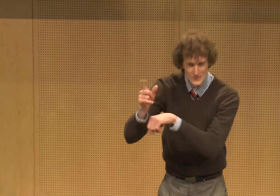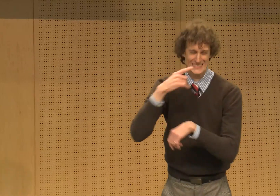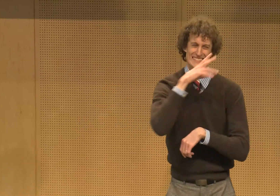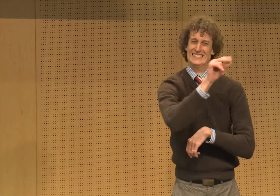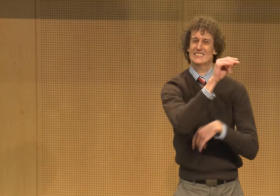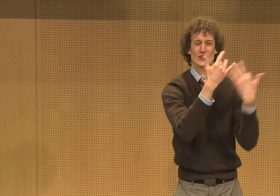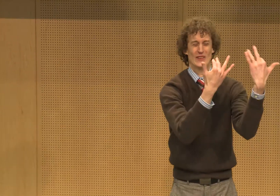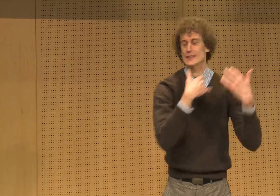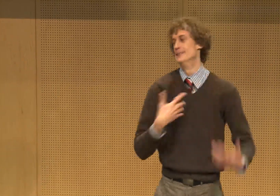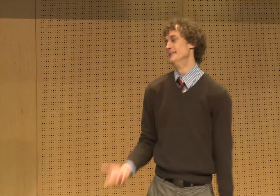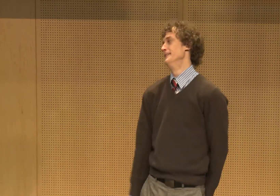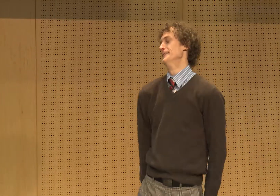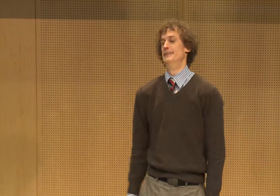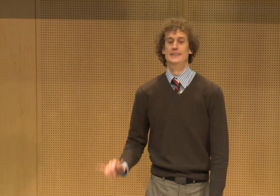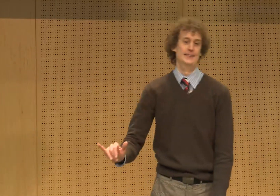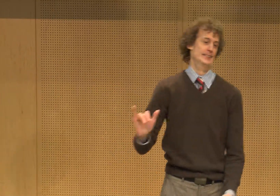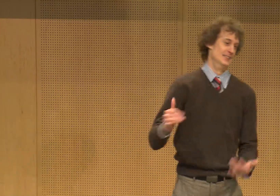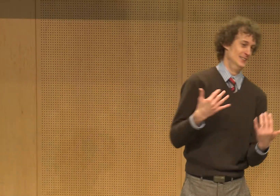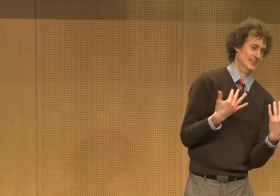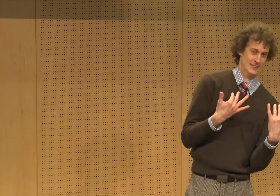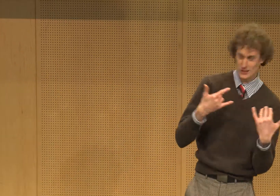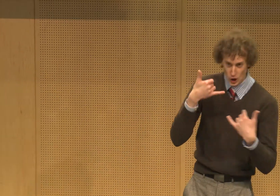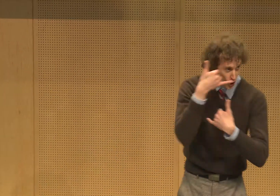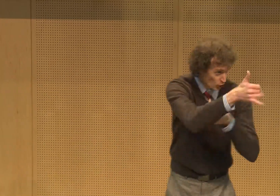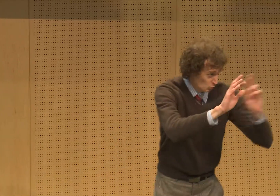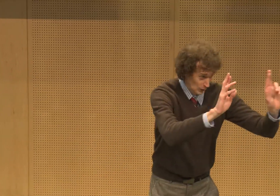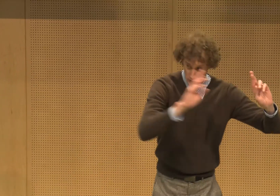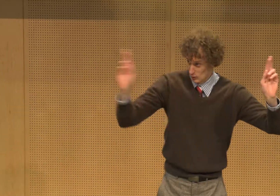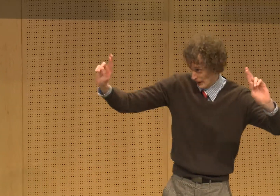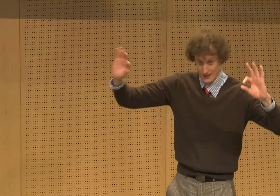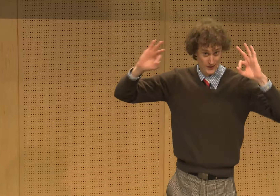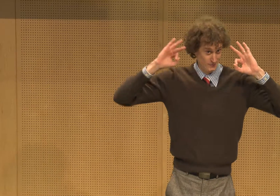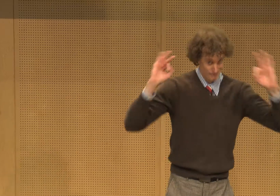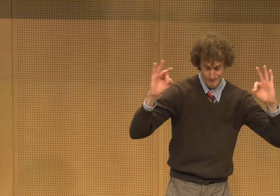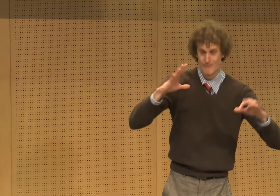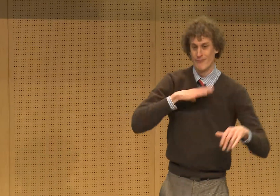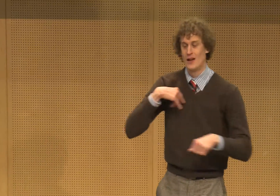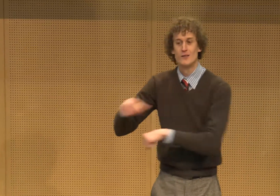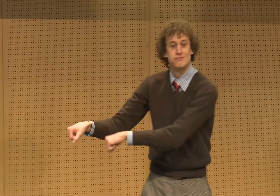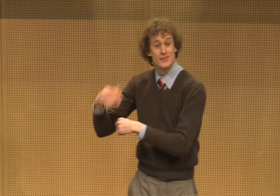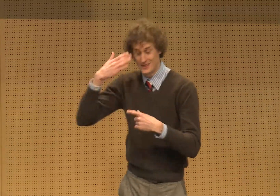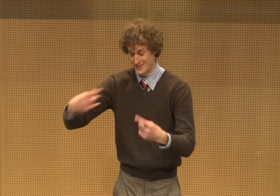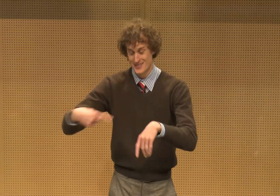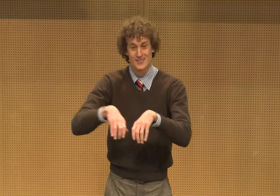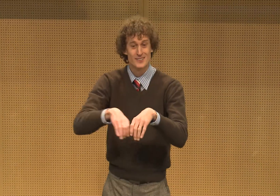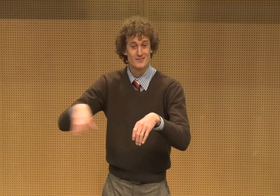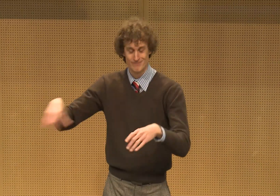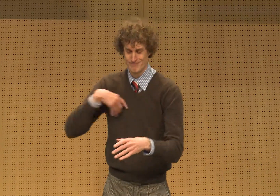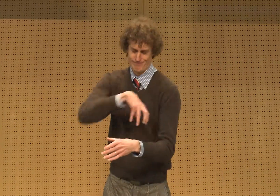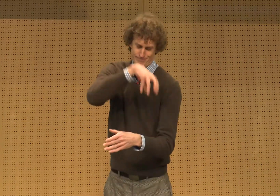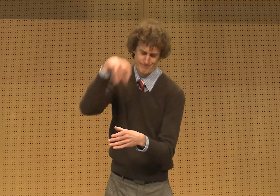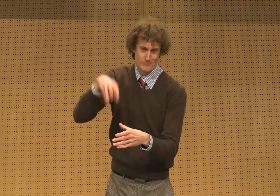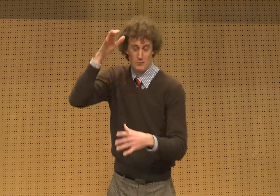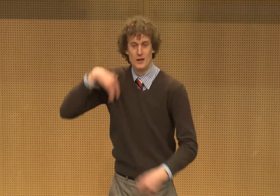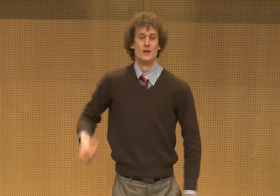I would call over the TTY, "Hey, are you home?" "Nope, not home yet." So I would wait, call again. "You ready?" "I'm ready." "Ok, let's go."